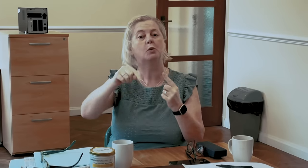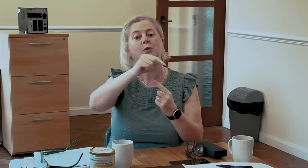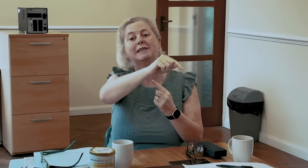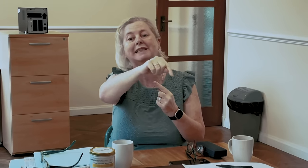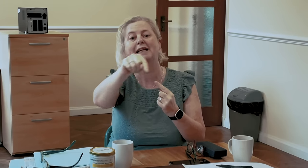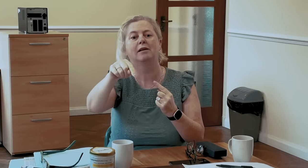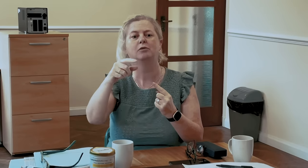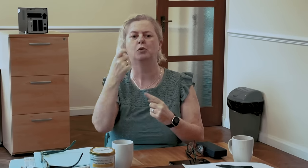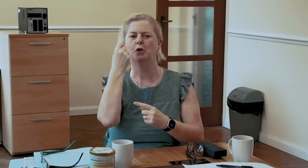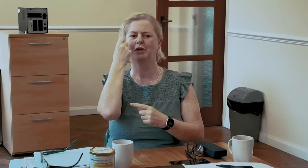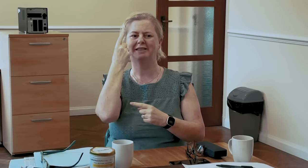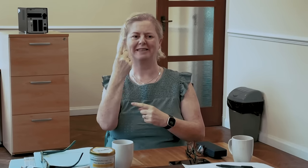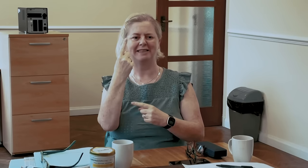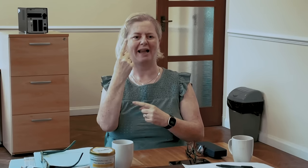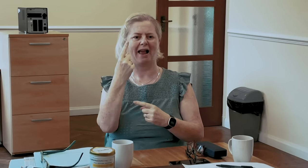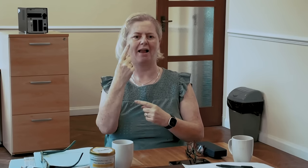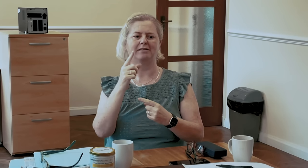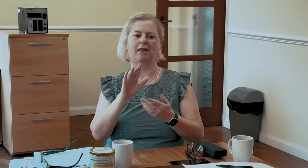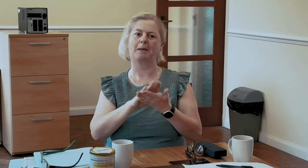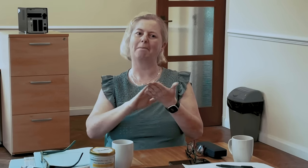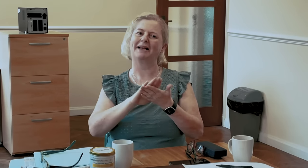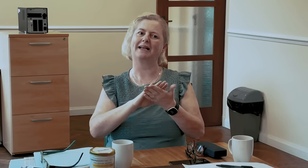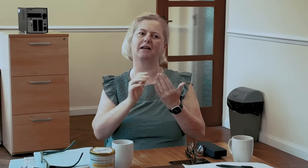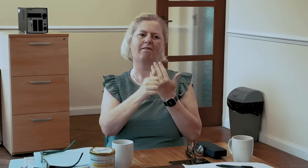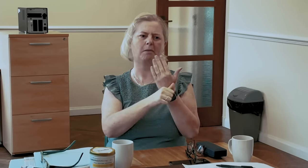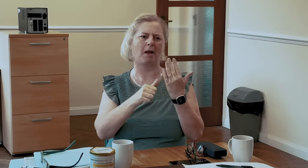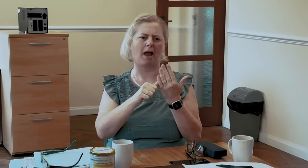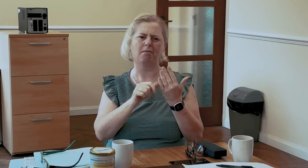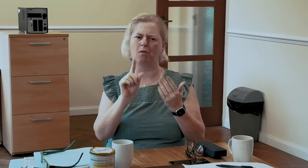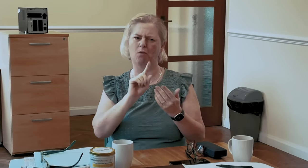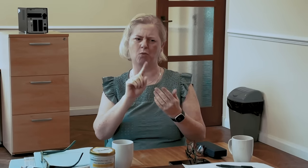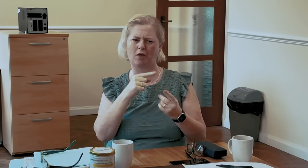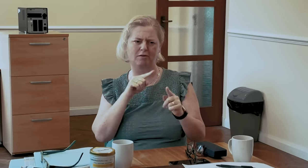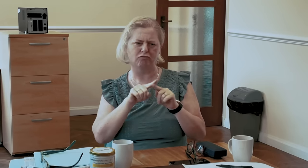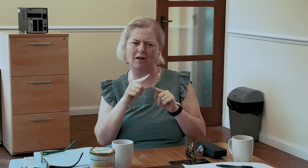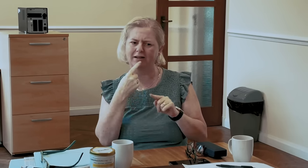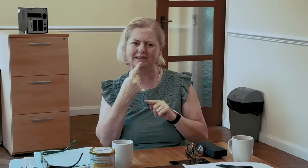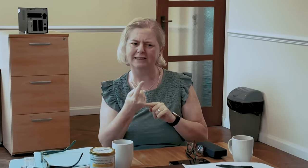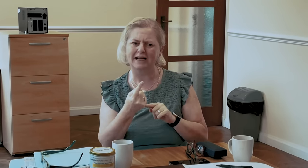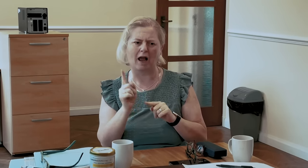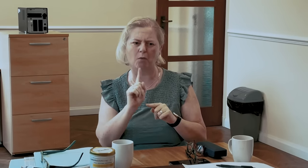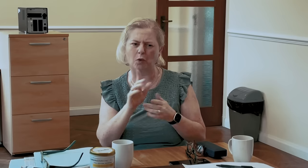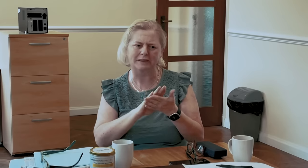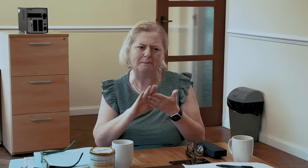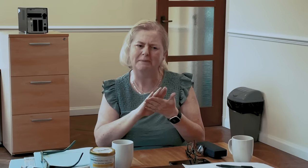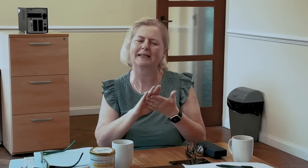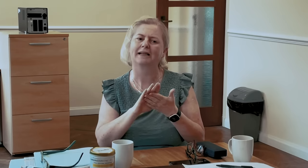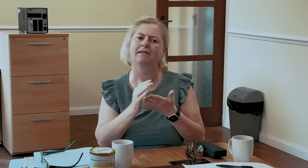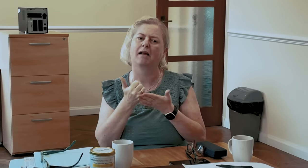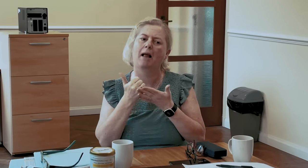It's also important for those that will watch the translation that they understand the meaning of the Biblical texts,